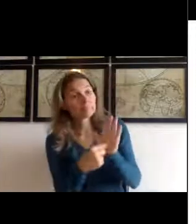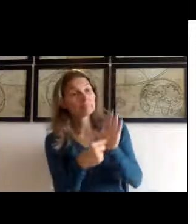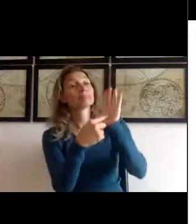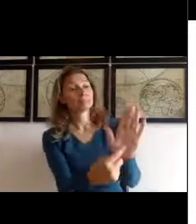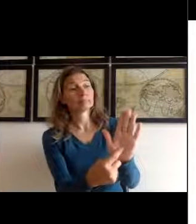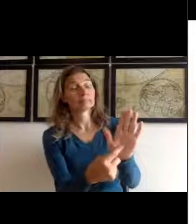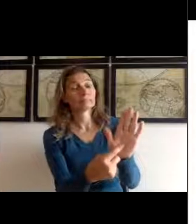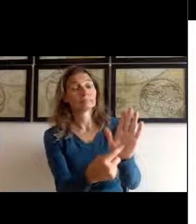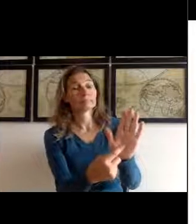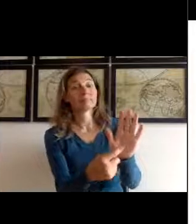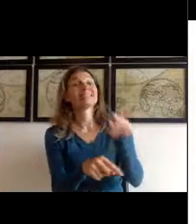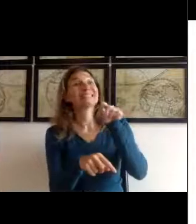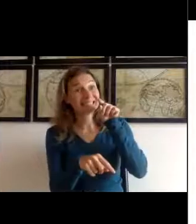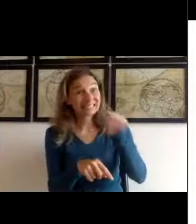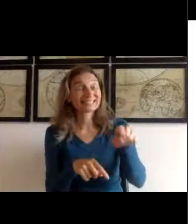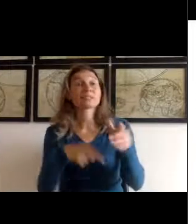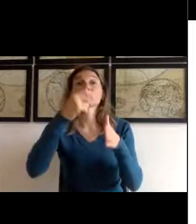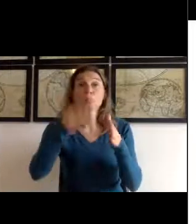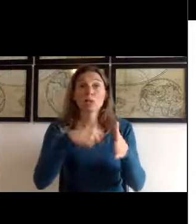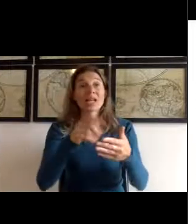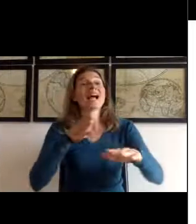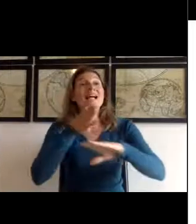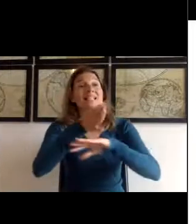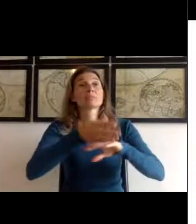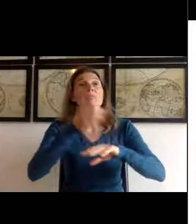accessible for all in the target community.